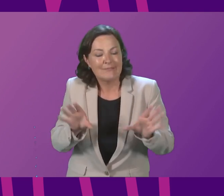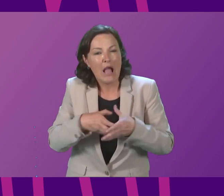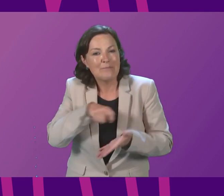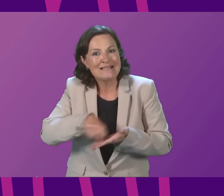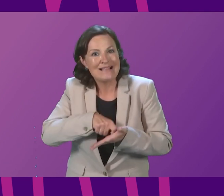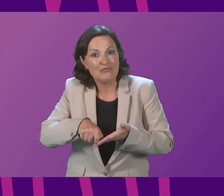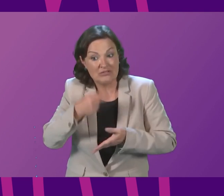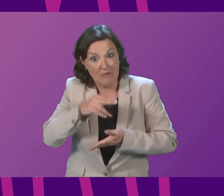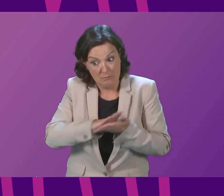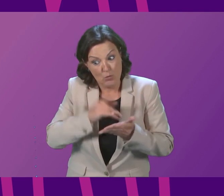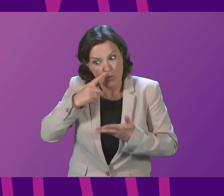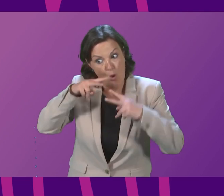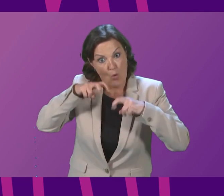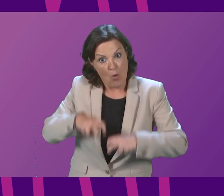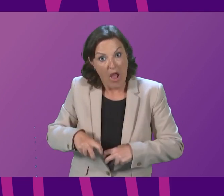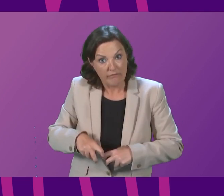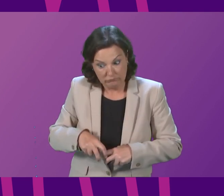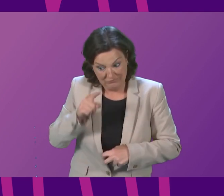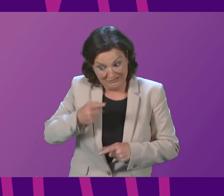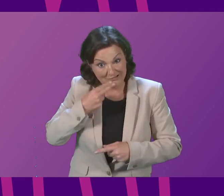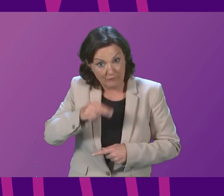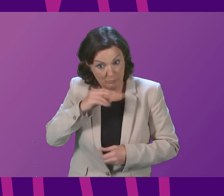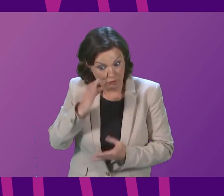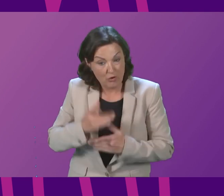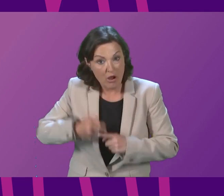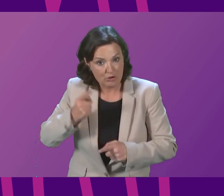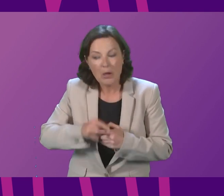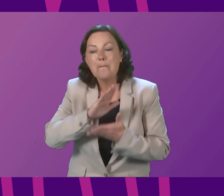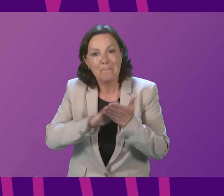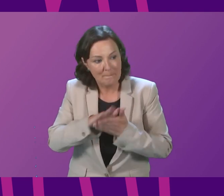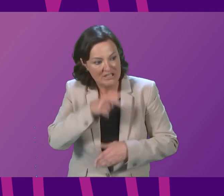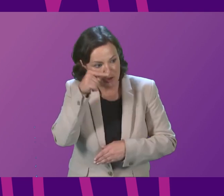urgency and that we liaise with the health board and give a detailed reply to her as